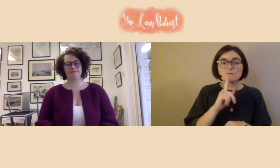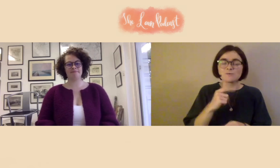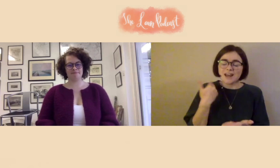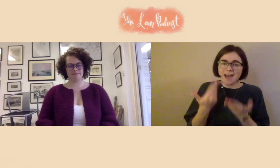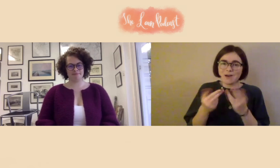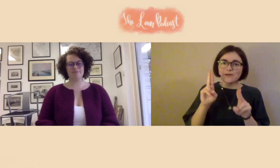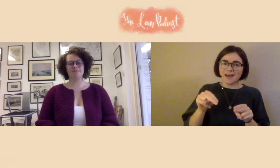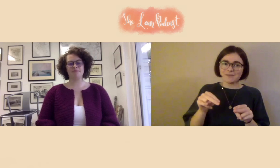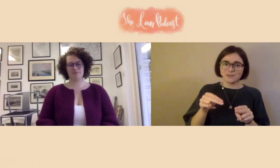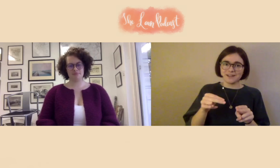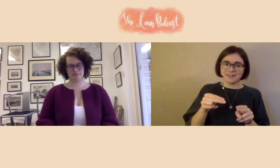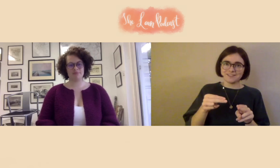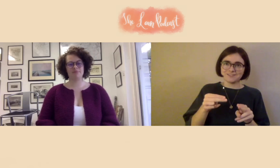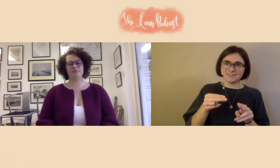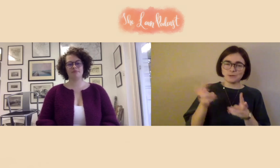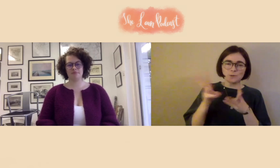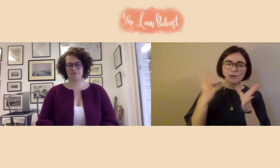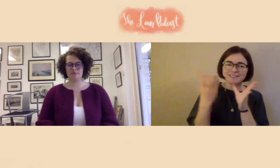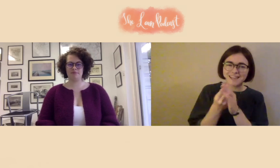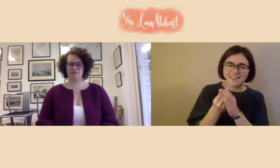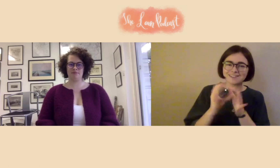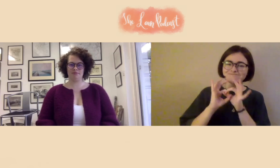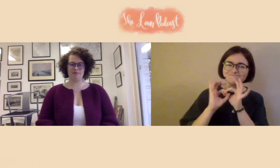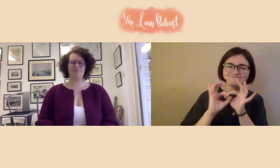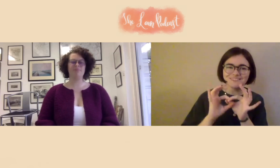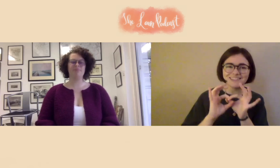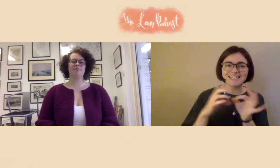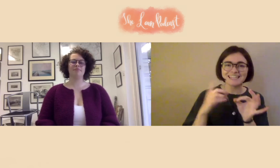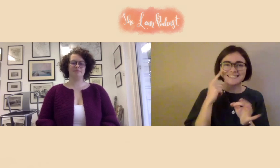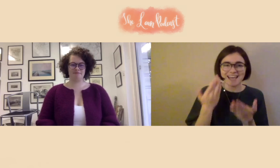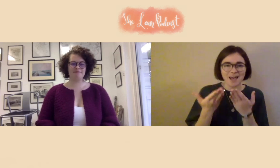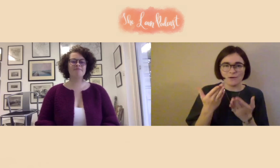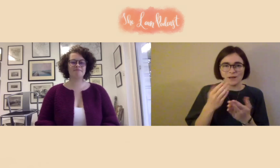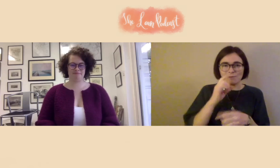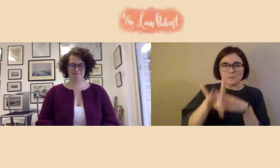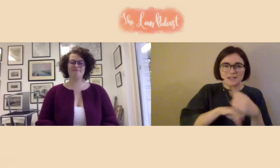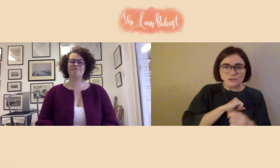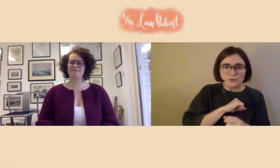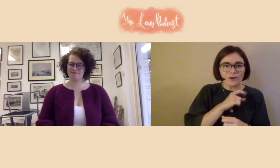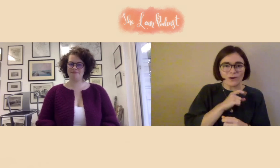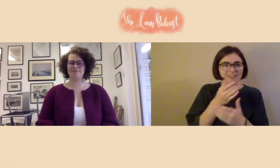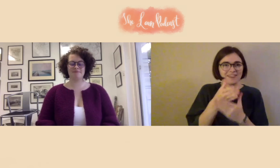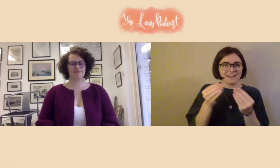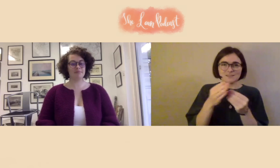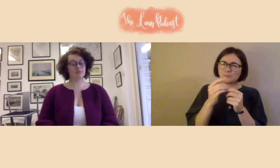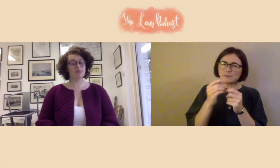and new ways of doing things. The only really way to get through that is to work together, to make sure that we can actually make sure things